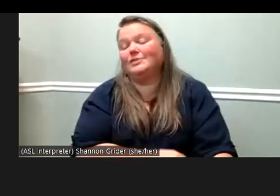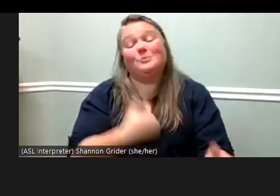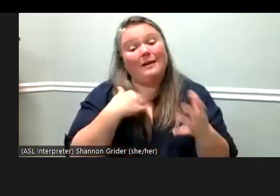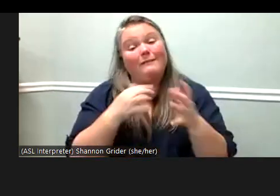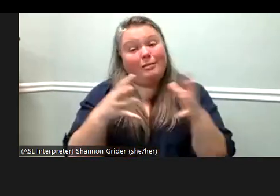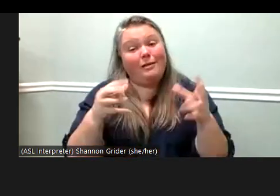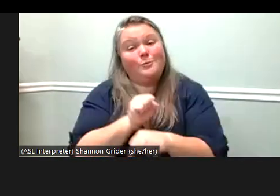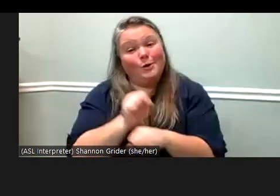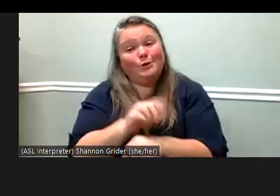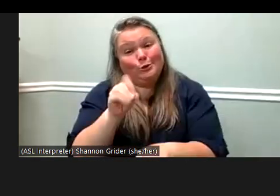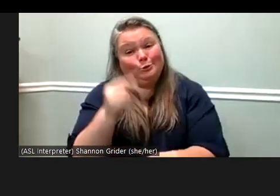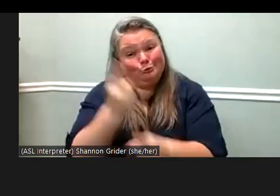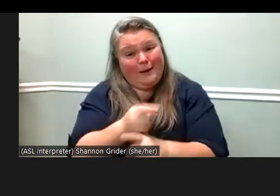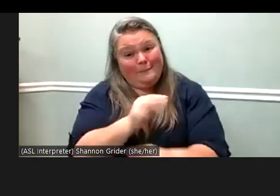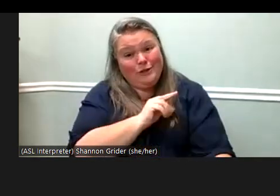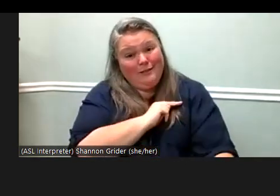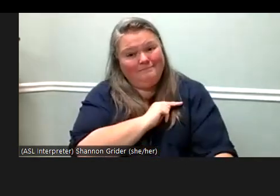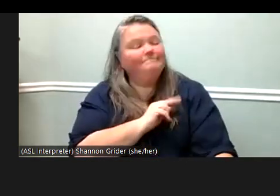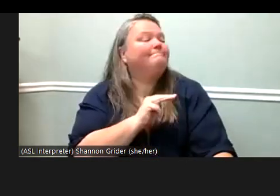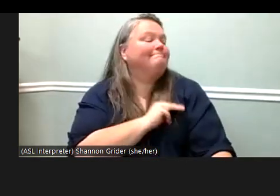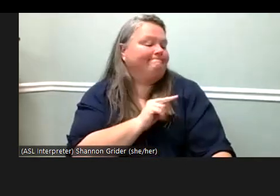AN AUDIOLOGIST FOR MENTAL HEALTH TREATMENT. THAT IS NEVER, EVER SOMETHING THAT'S APPROPRIATE, ESPECIALLY FROM SOMEONE WHO IS A MENTAL HEALTH CARE PROVIDER, SO YES,